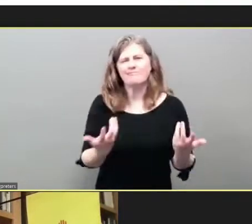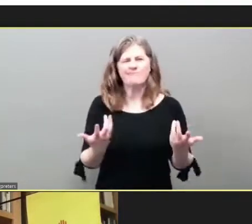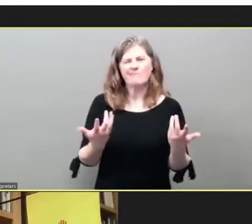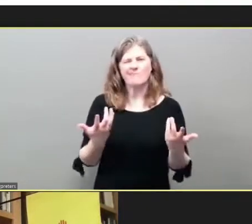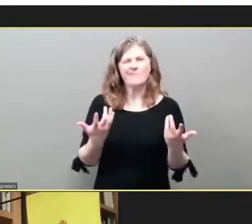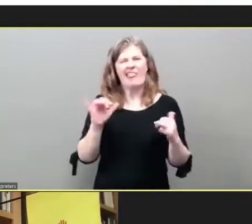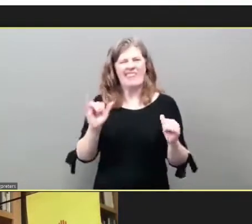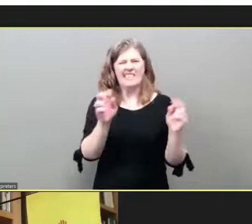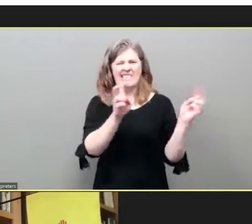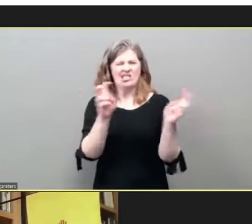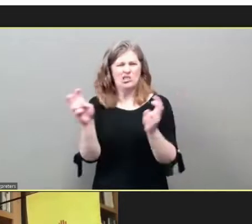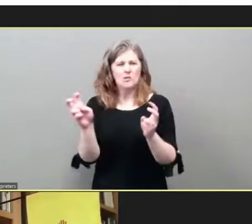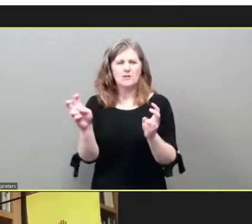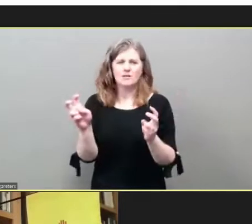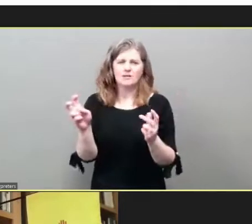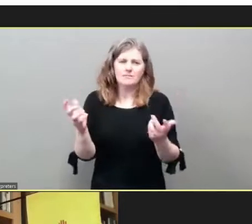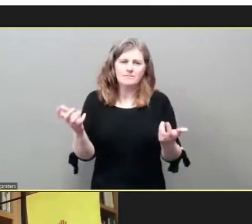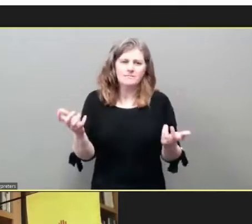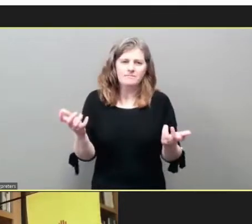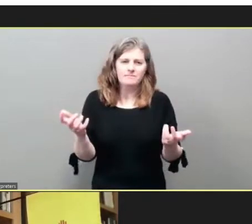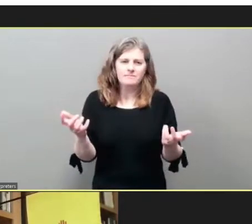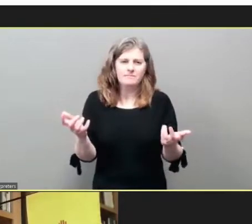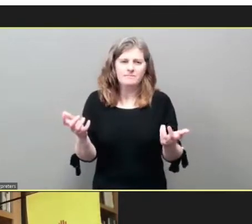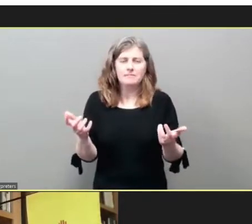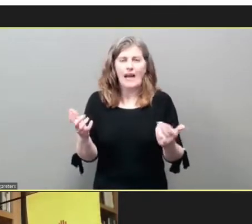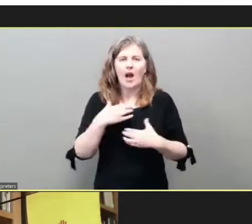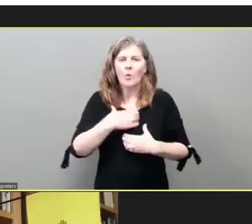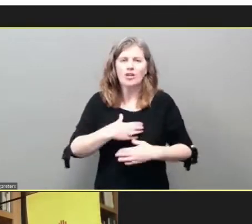like every issue I was which was a political but I haven't not heard